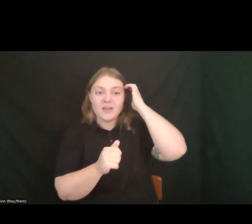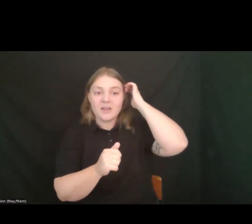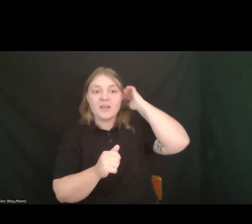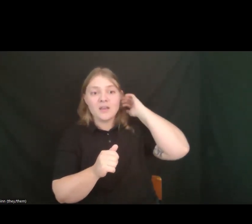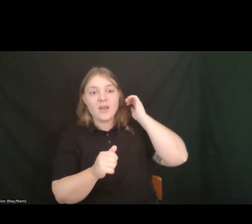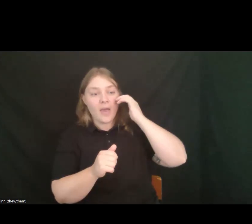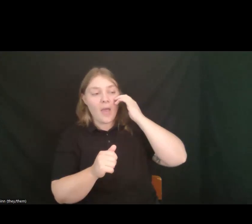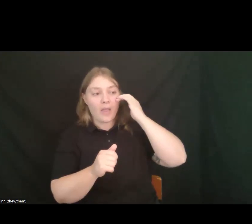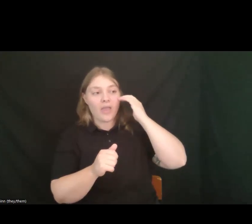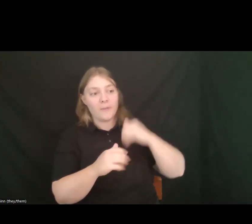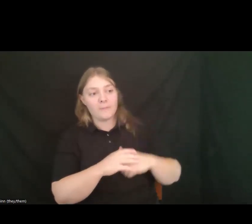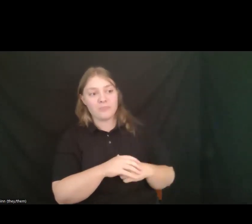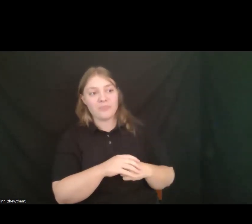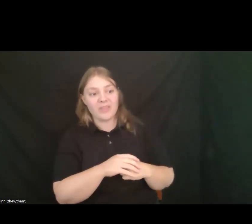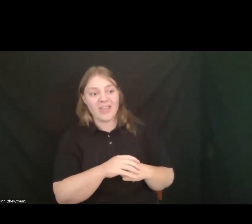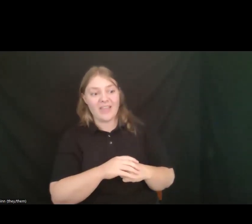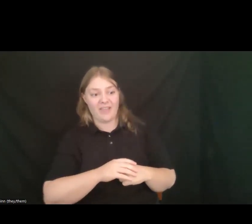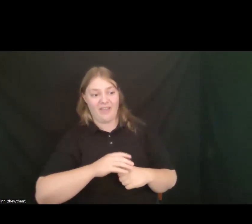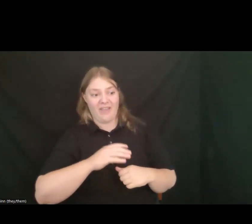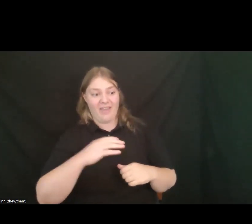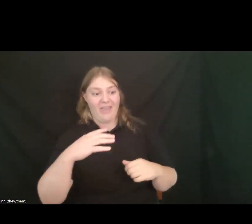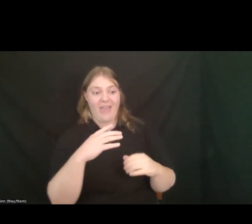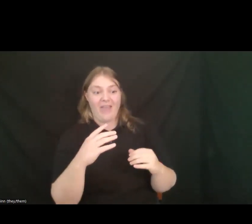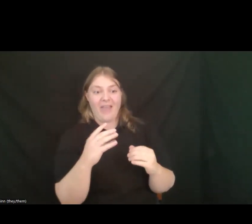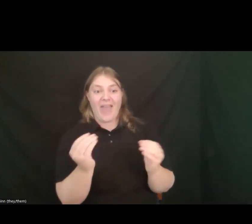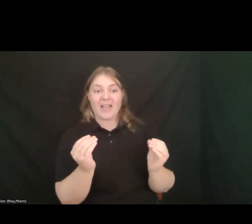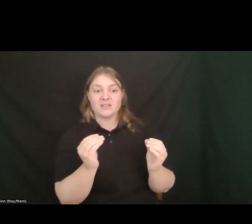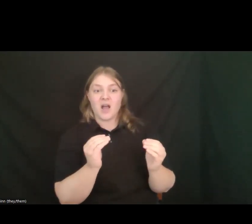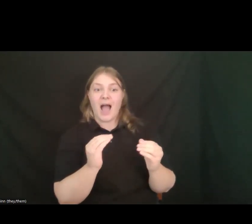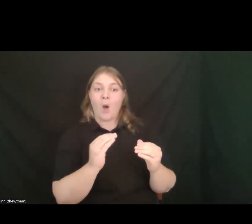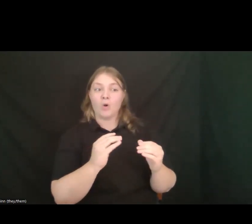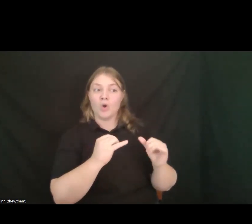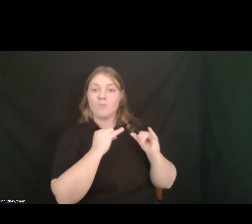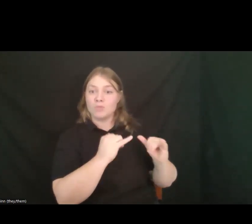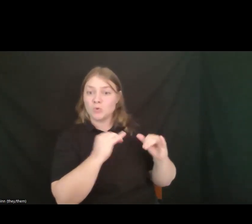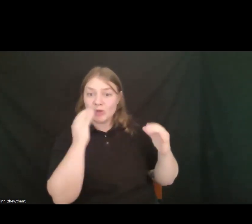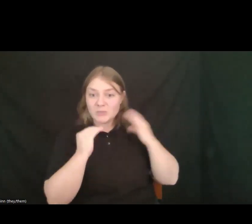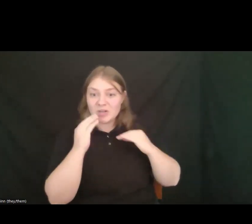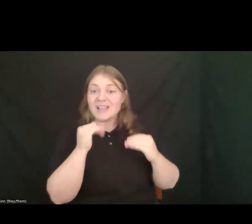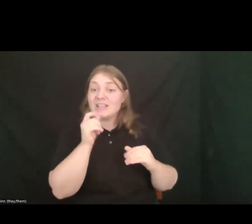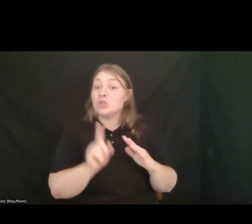and shared experience and it didn't start with a pillow but I think it was definitely enhanced by